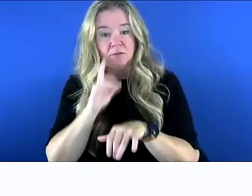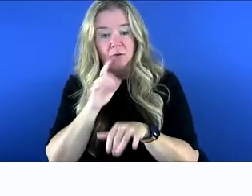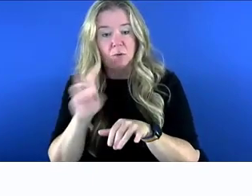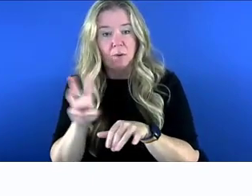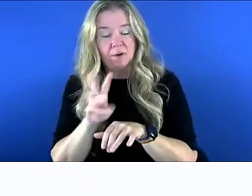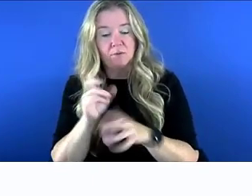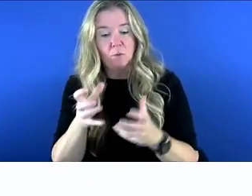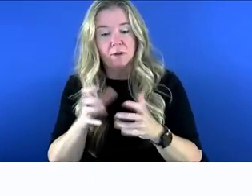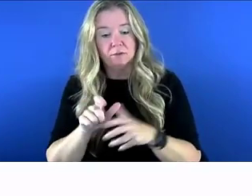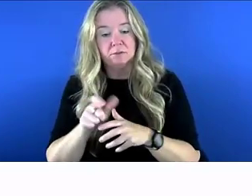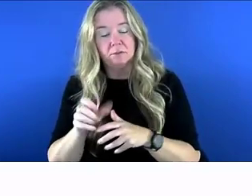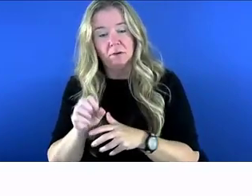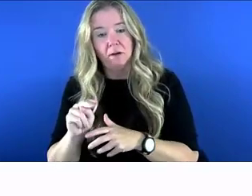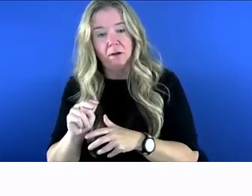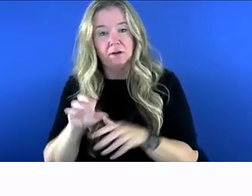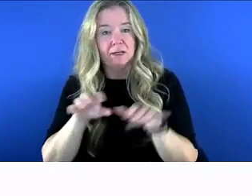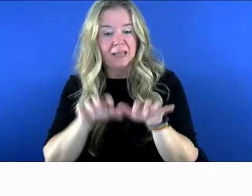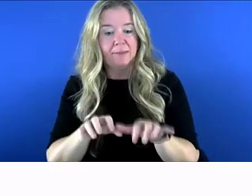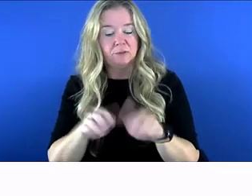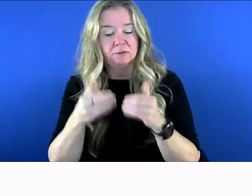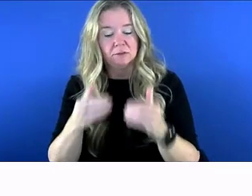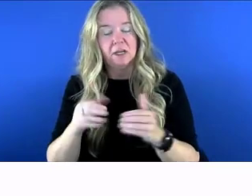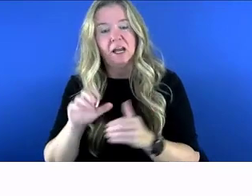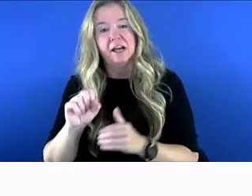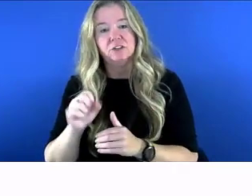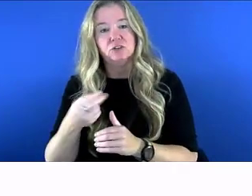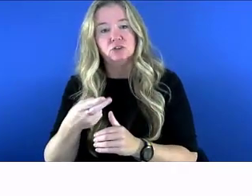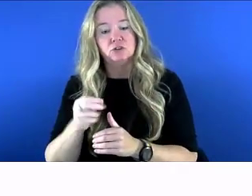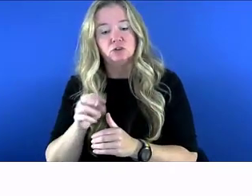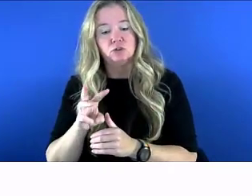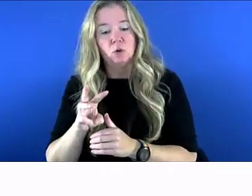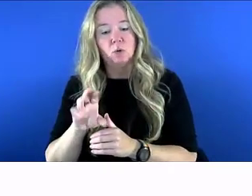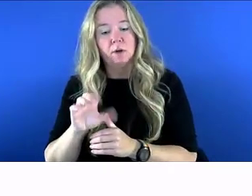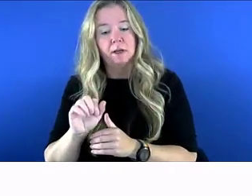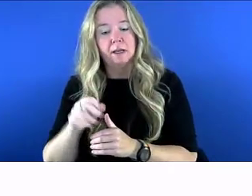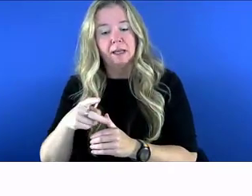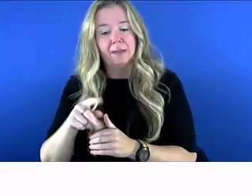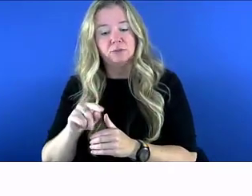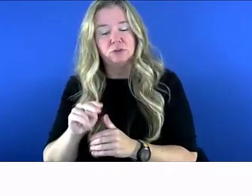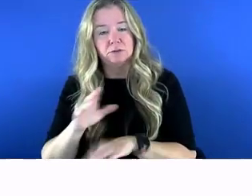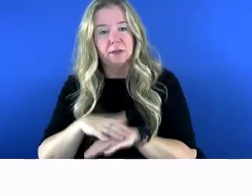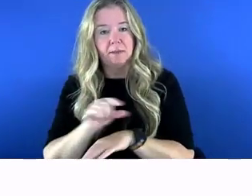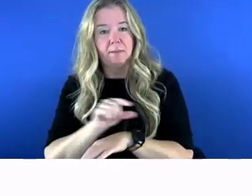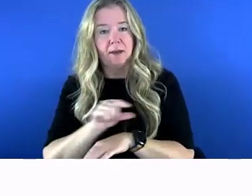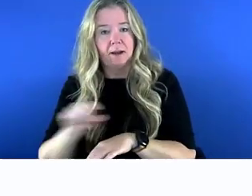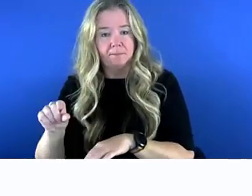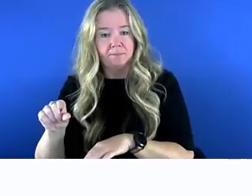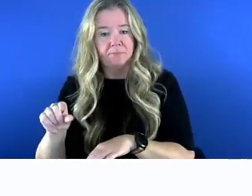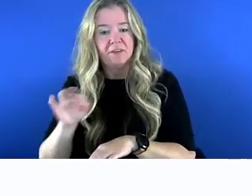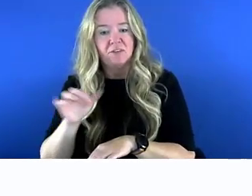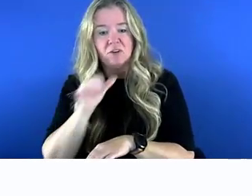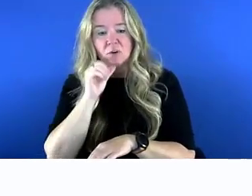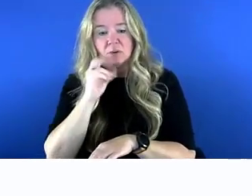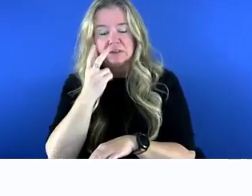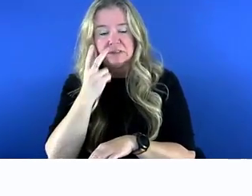to turn on the captions, you can click show captions on the bottom of your Zoom screen. And if you're not seeing that, you might need to use